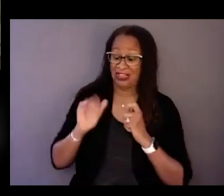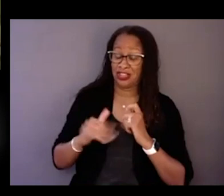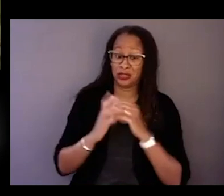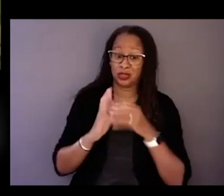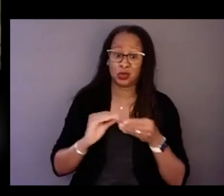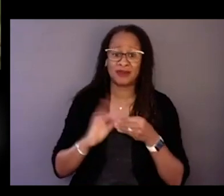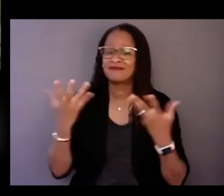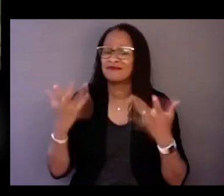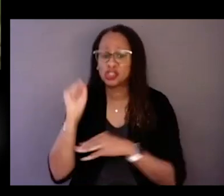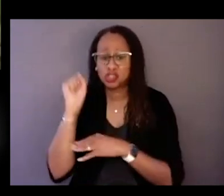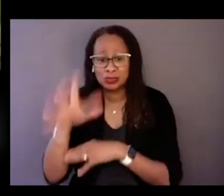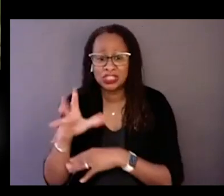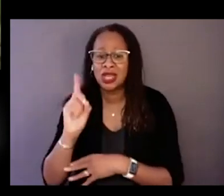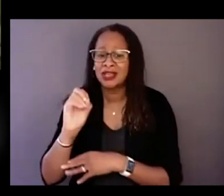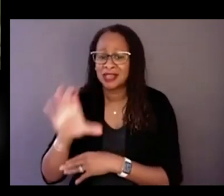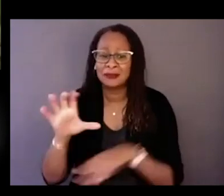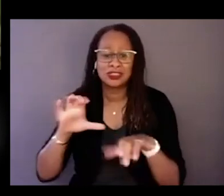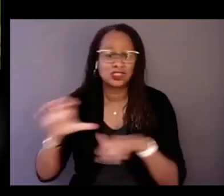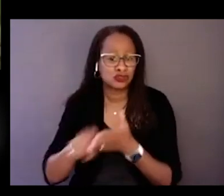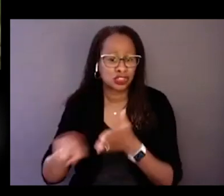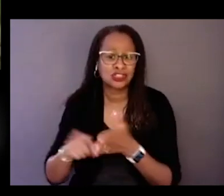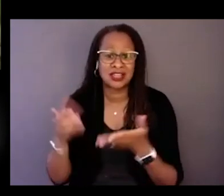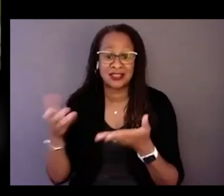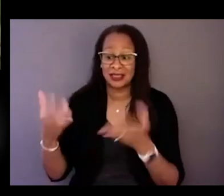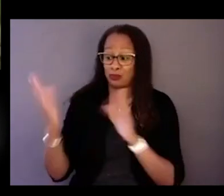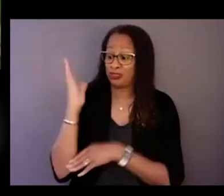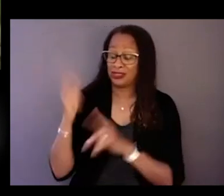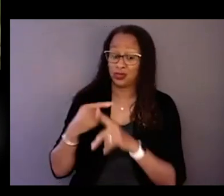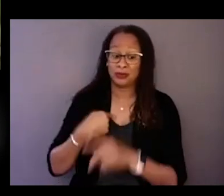and they presented it to me and I really wanted to do it